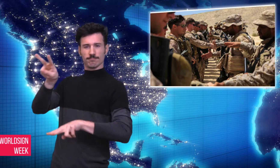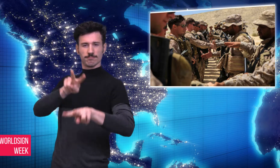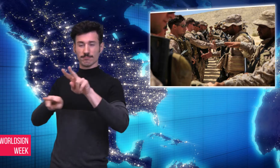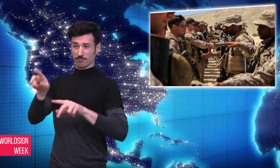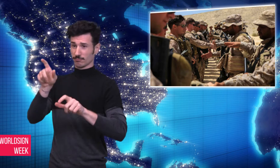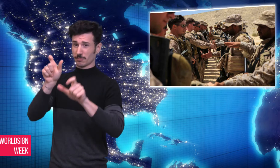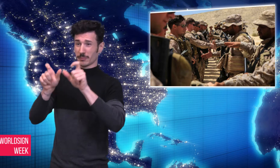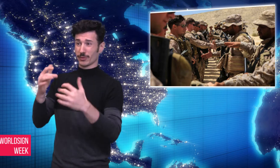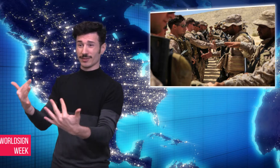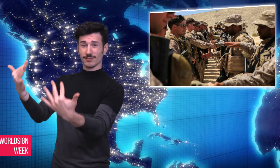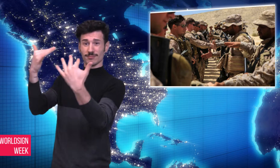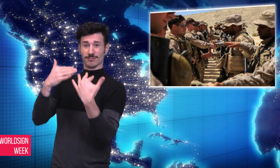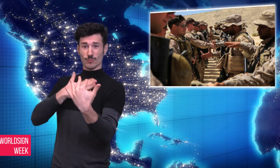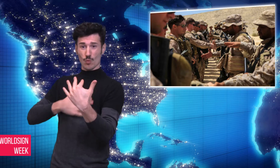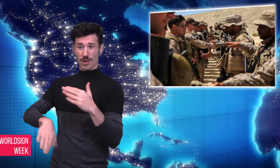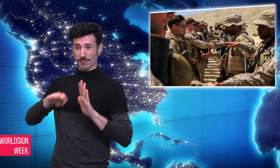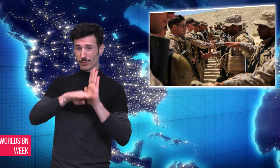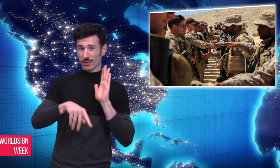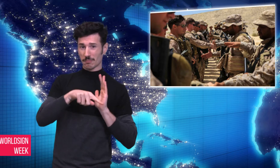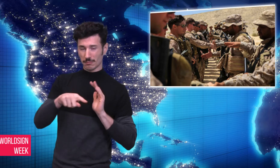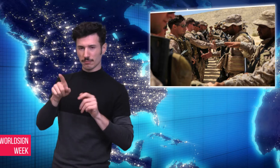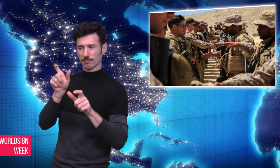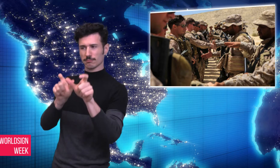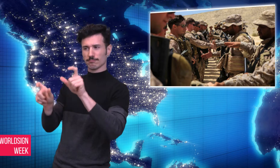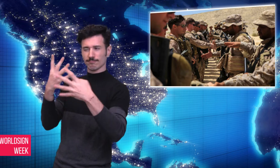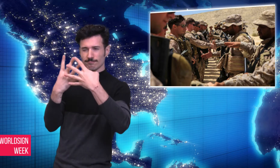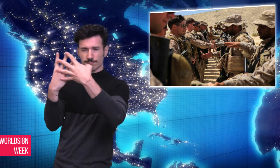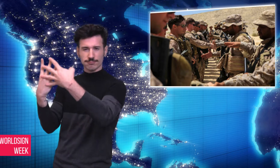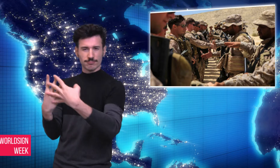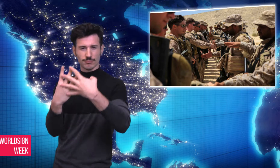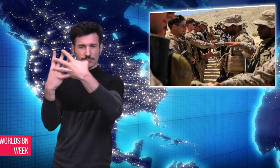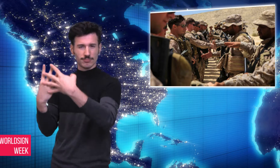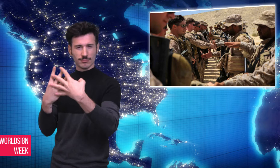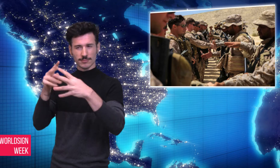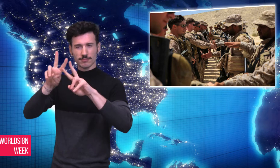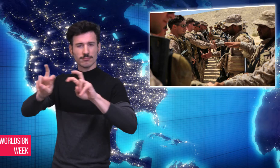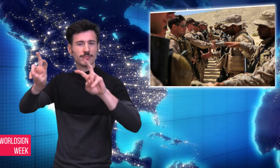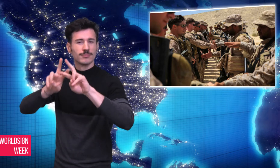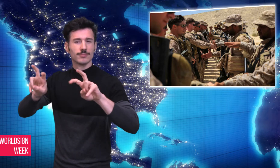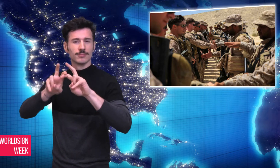improve screening of foreigners to ensure they